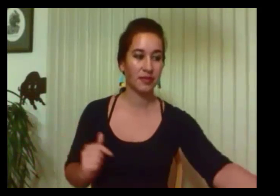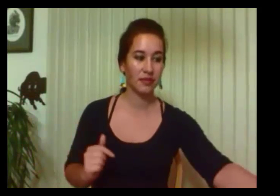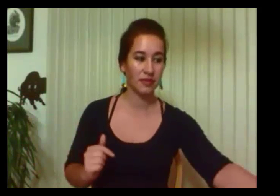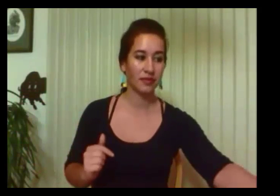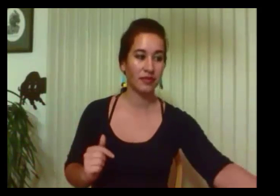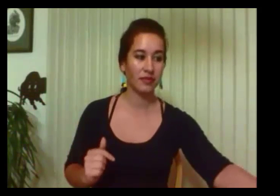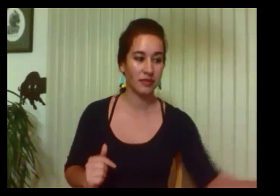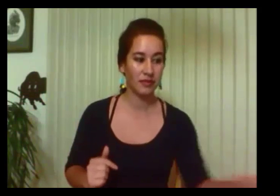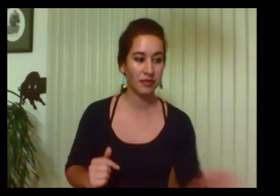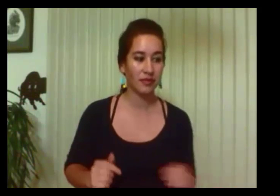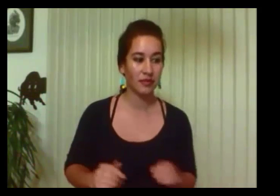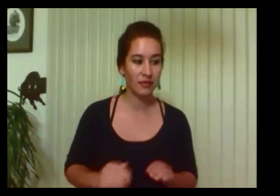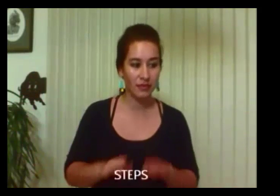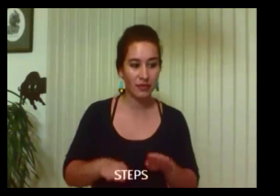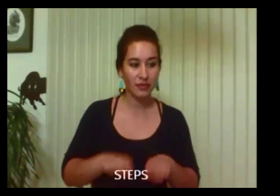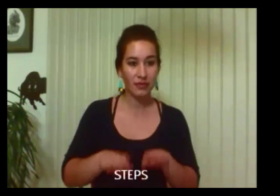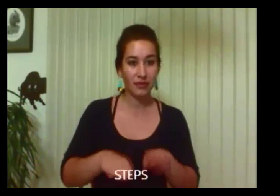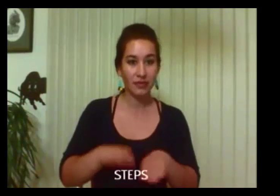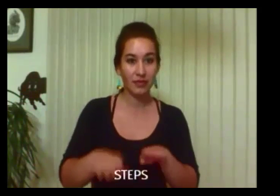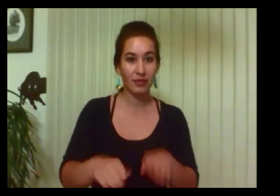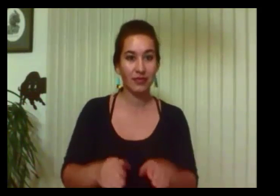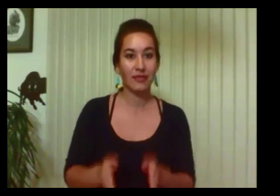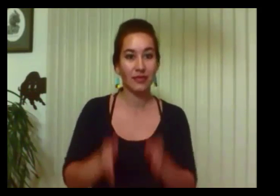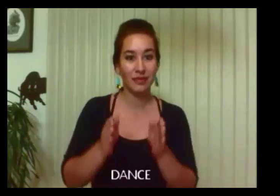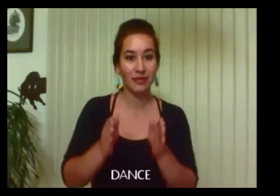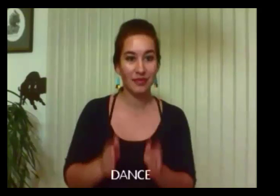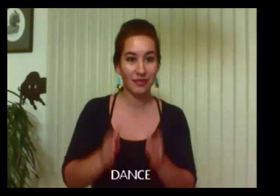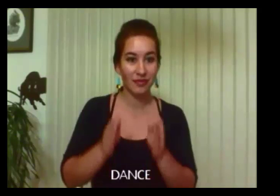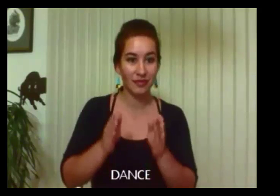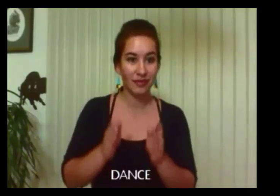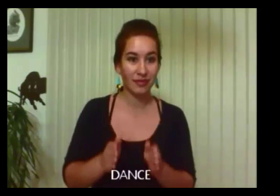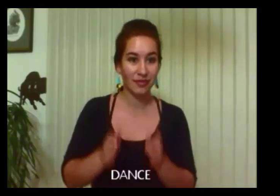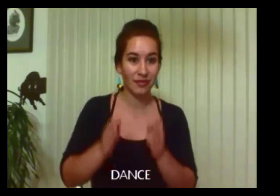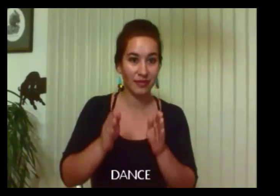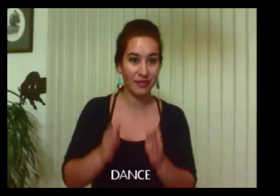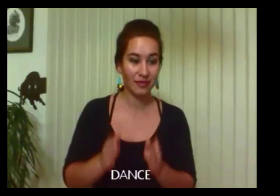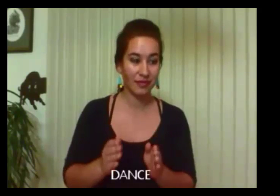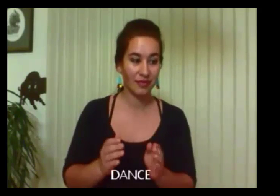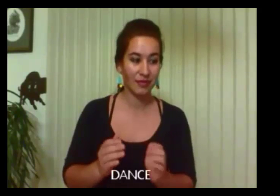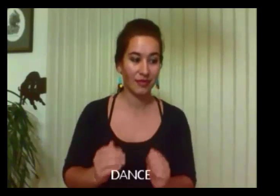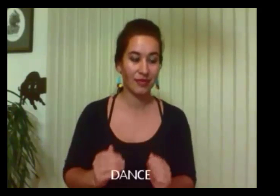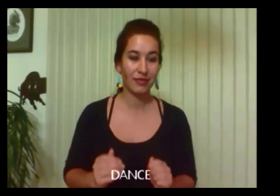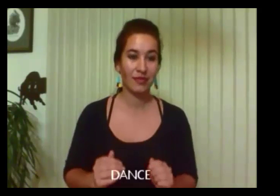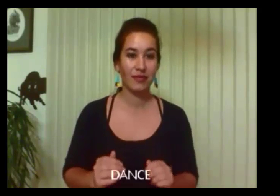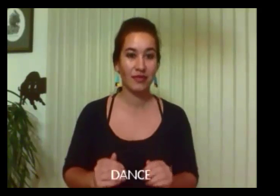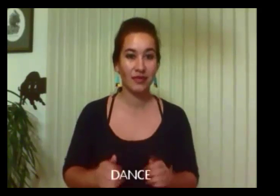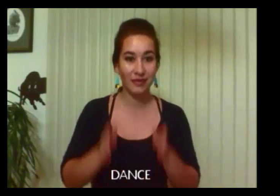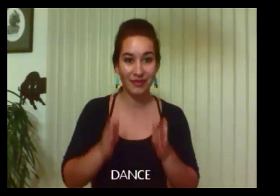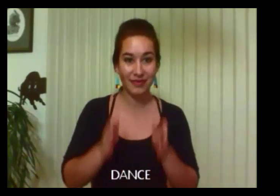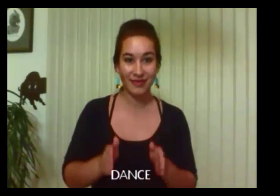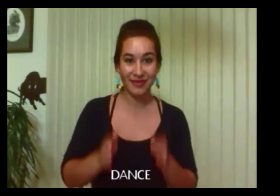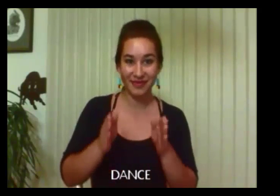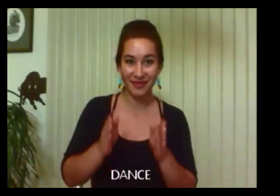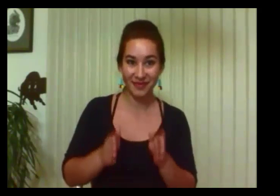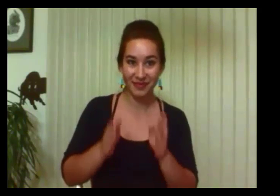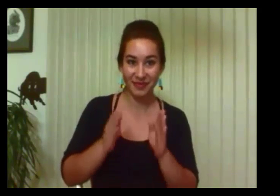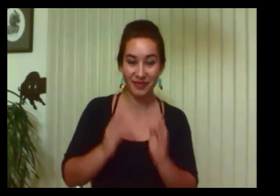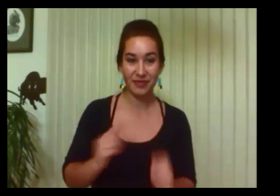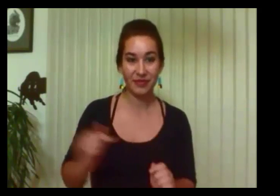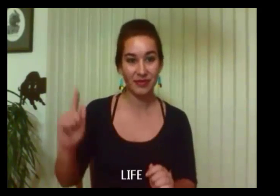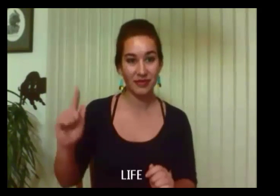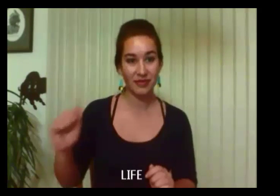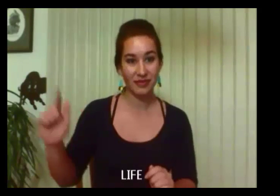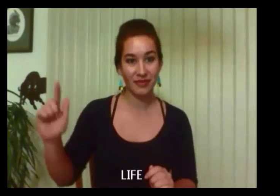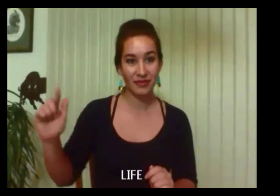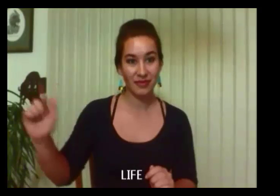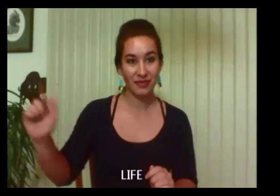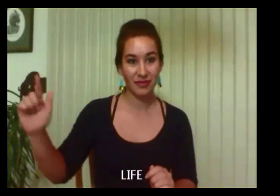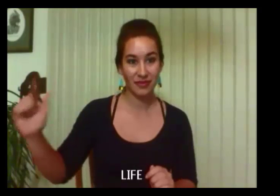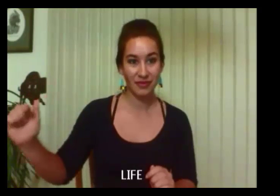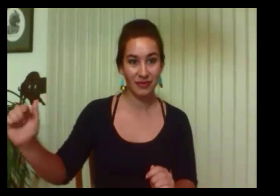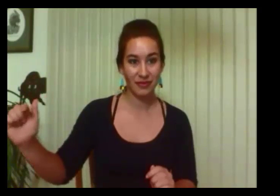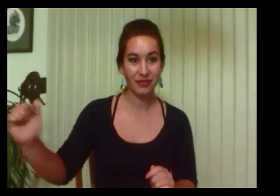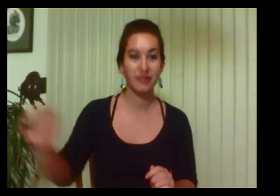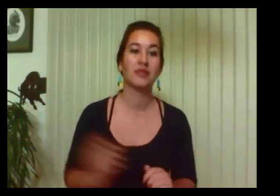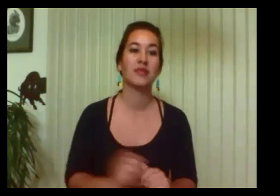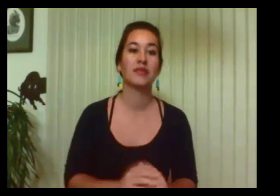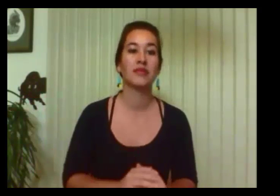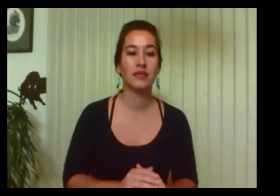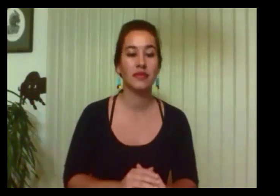The very first dance of his life...into the Dance of Life.